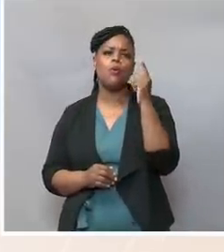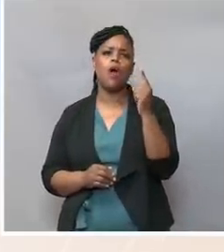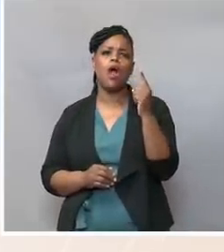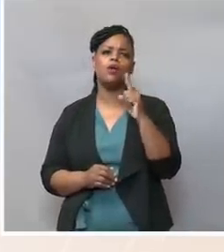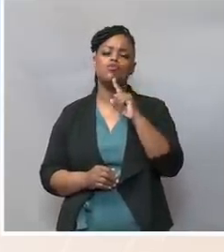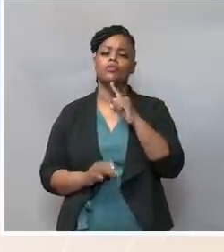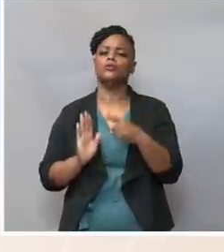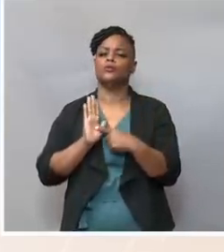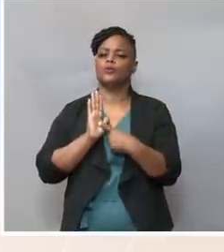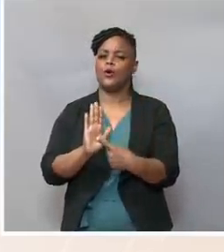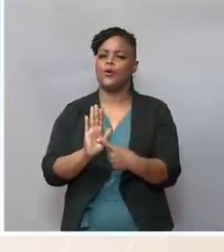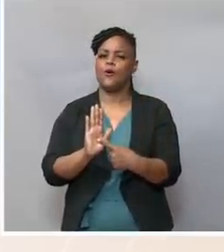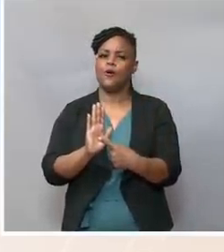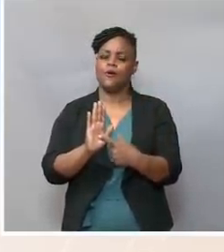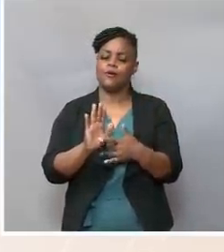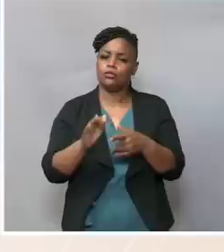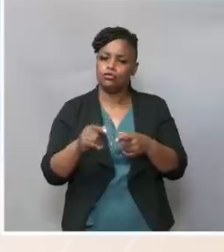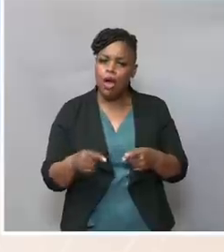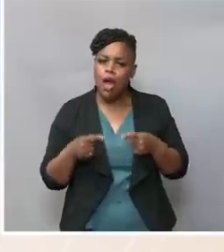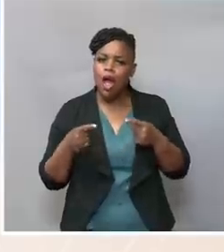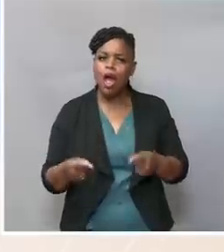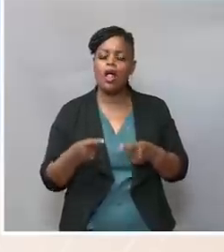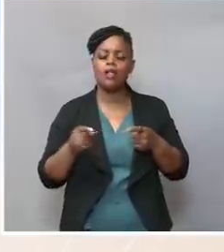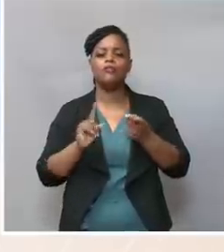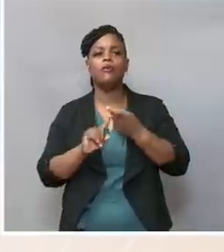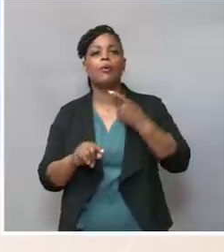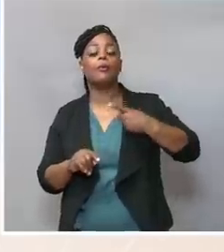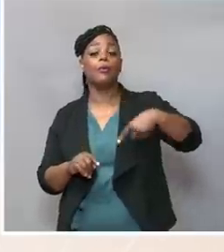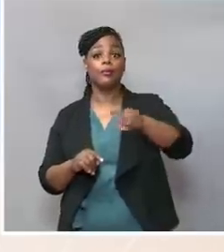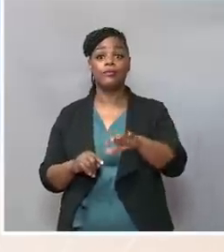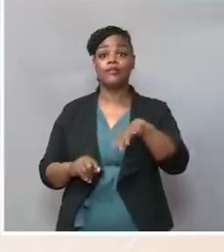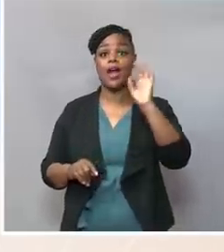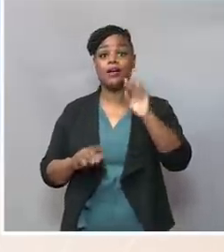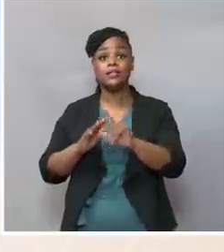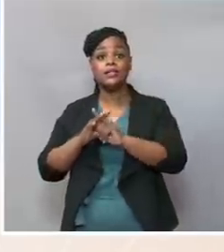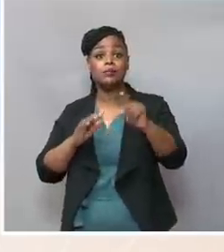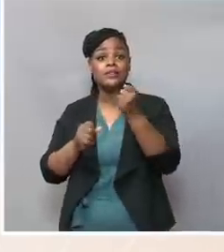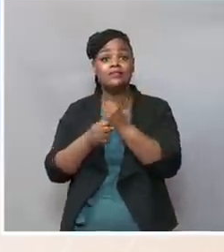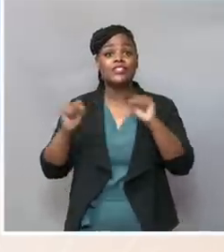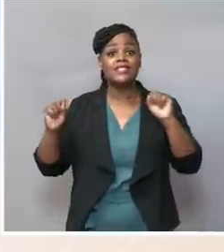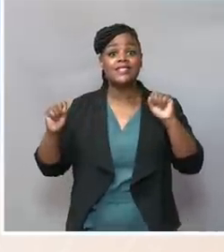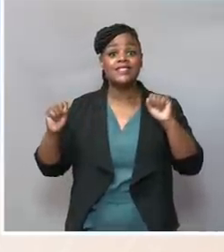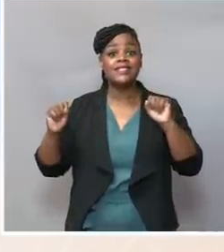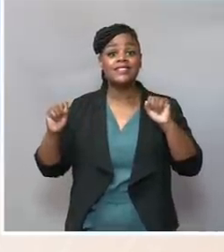who found their way to freedom, as well as the many others who endured a lifetime of enslavement.